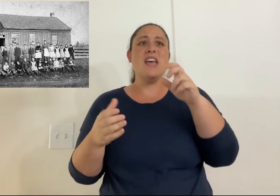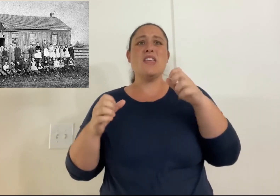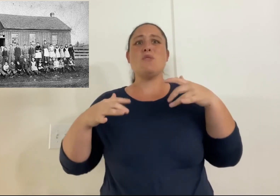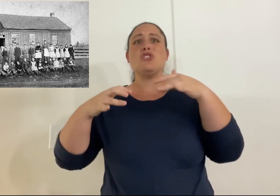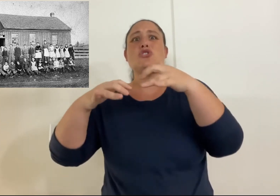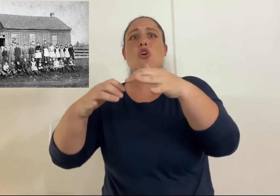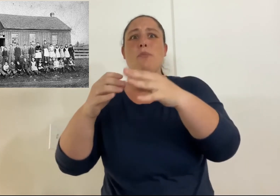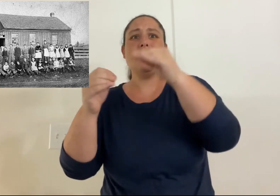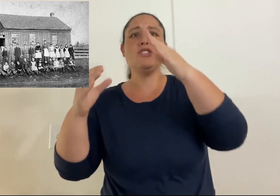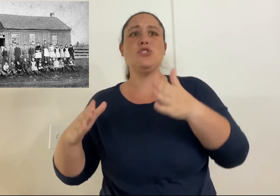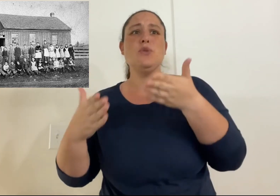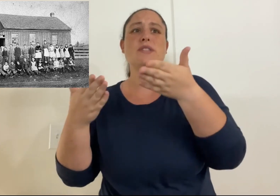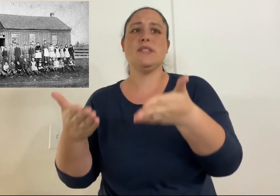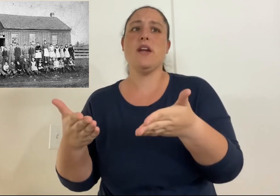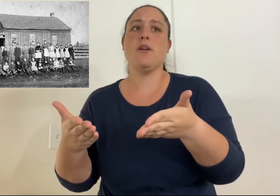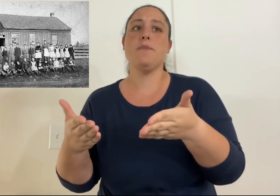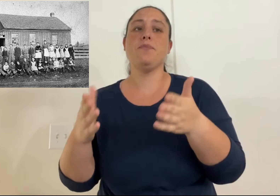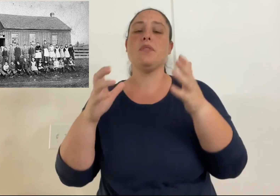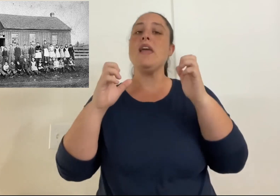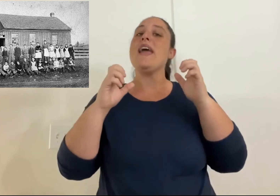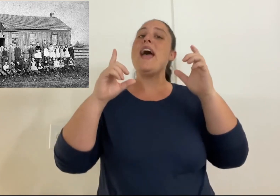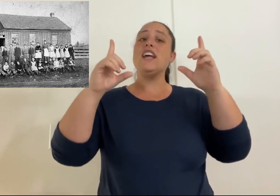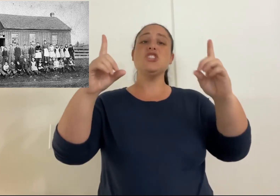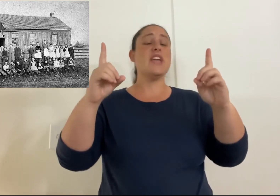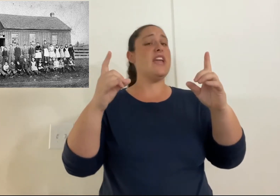there were so many students there.